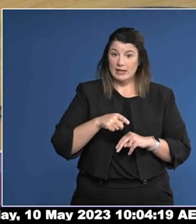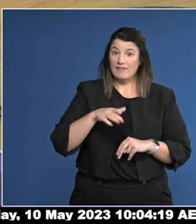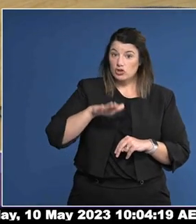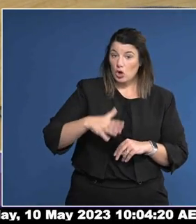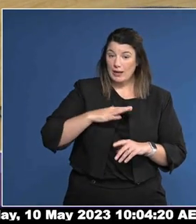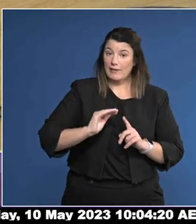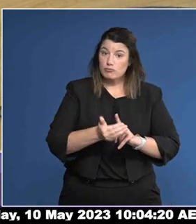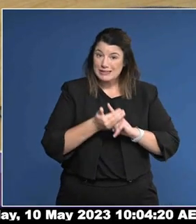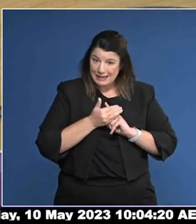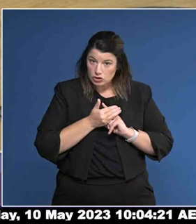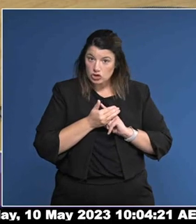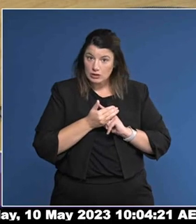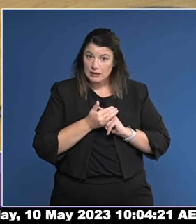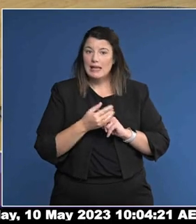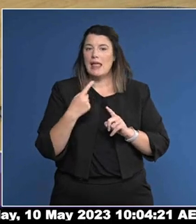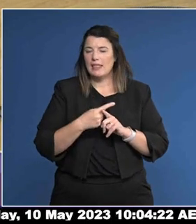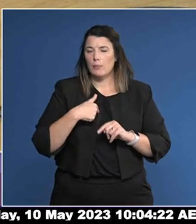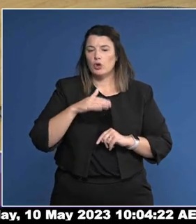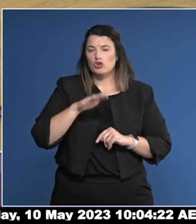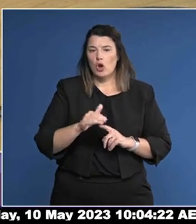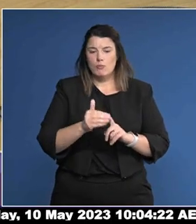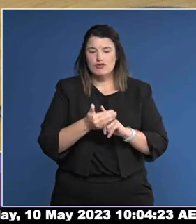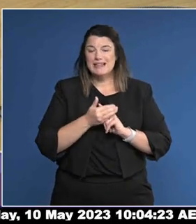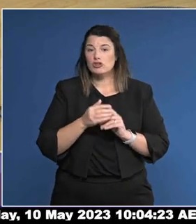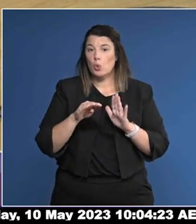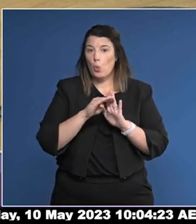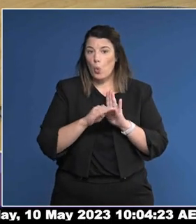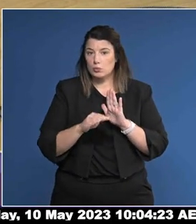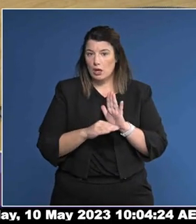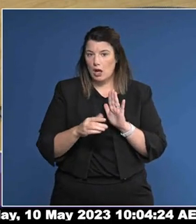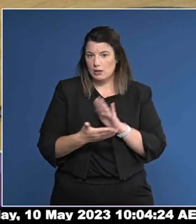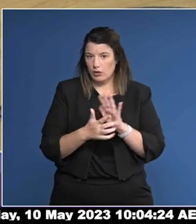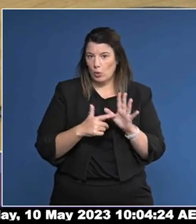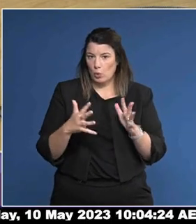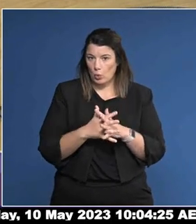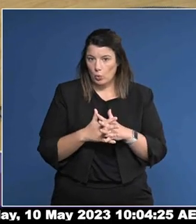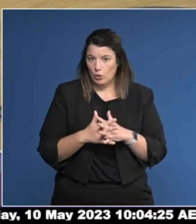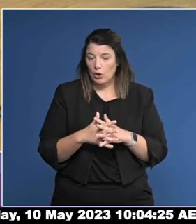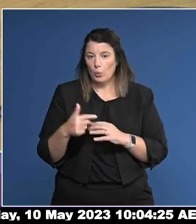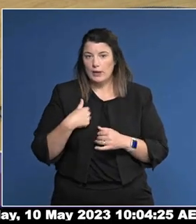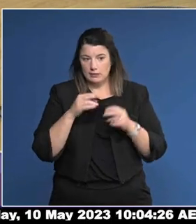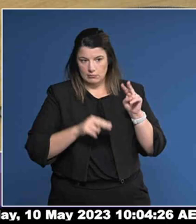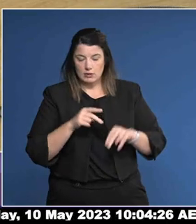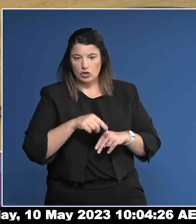protection order was sought for him. So, he was a child that needed protection? He was. And an order was sought?